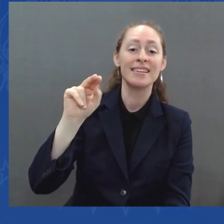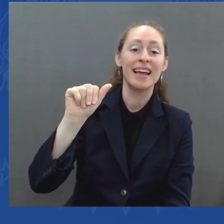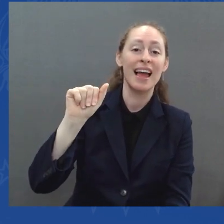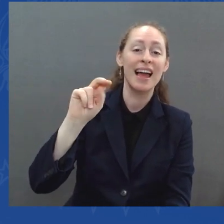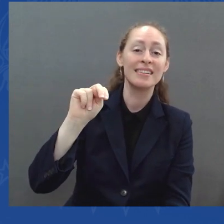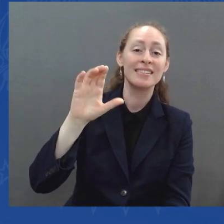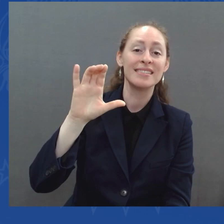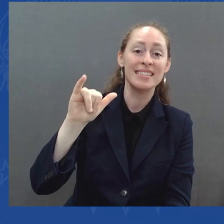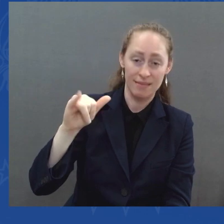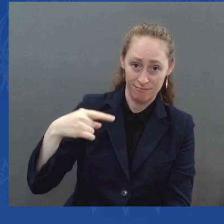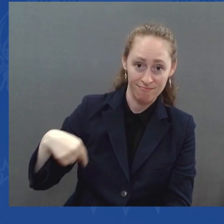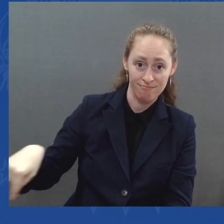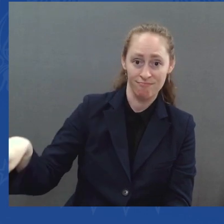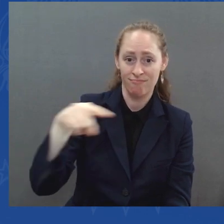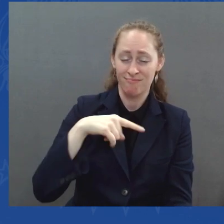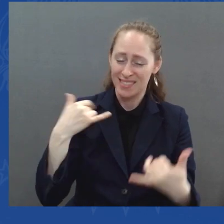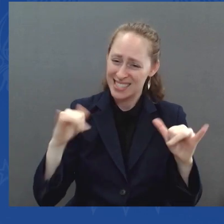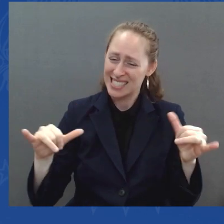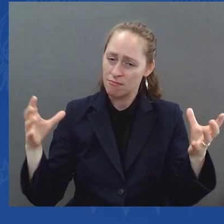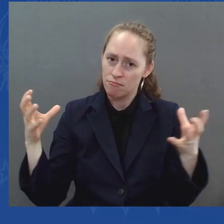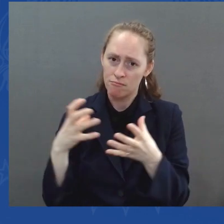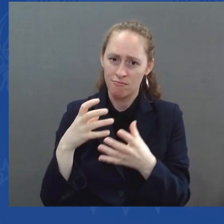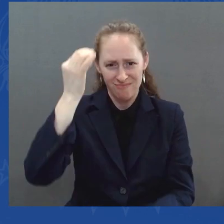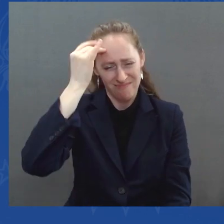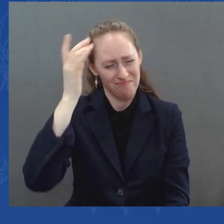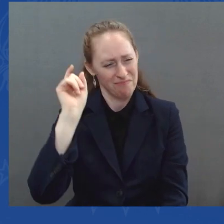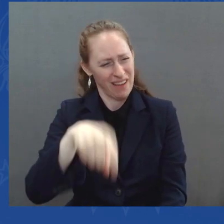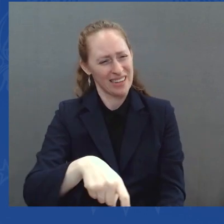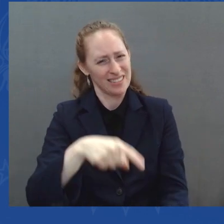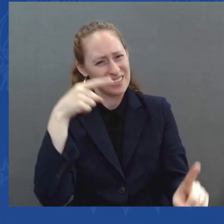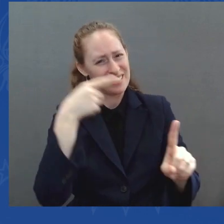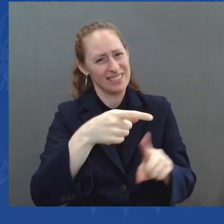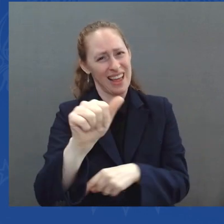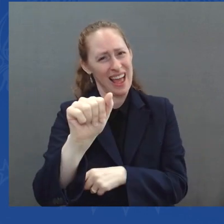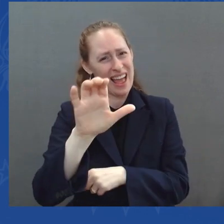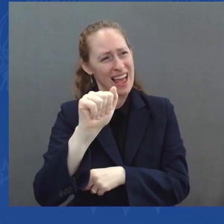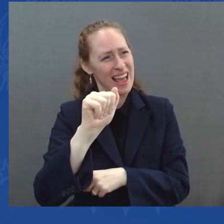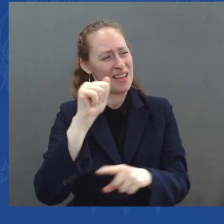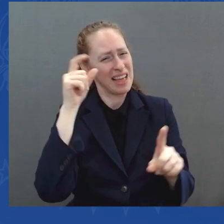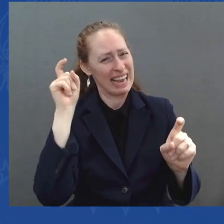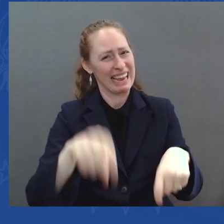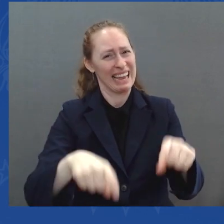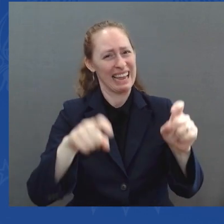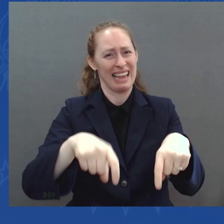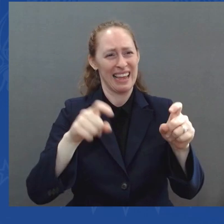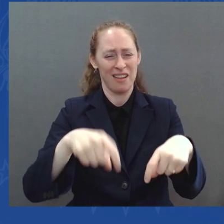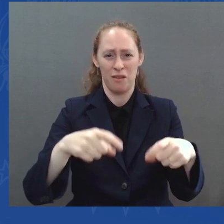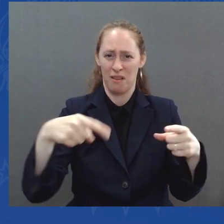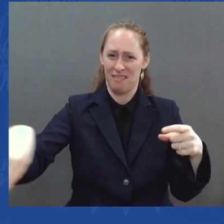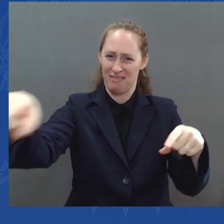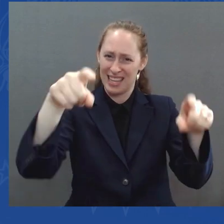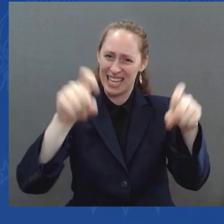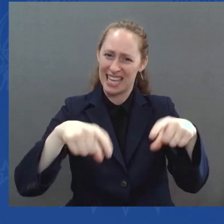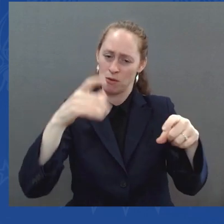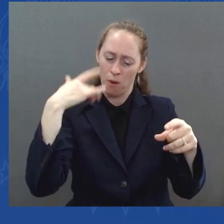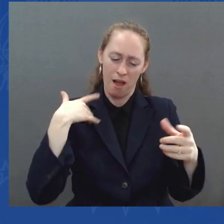why all of you sign up for doing jobs that pay less than you could make someplace else, why you're away from home sometimes